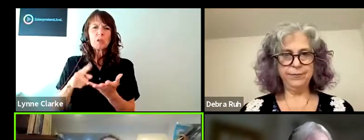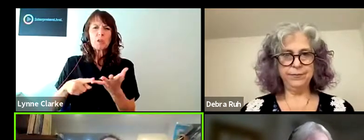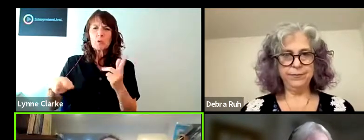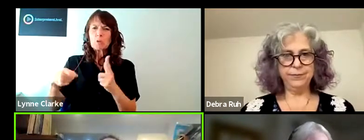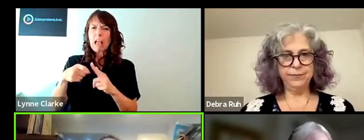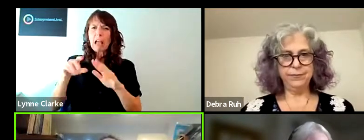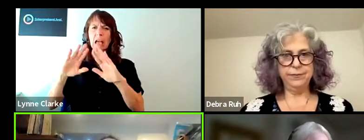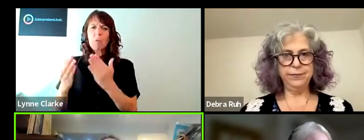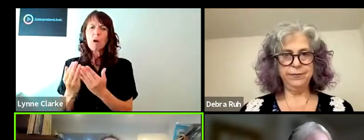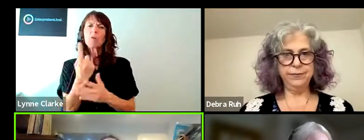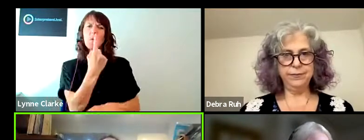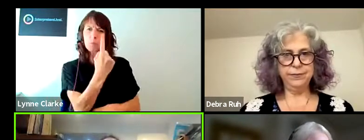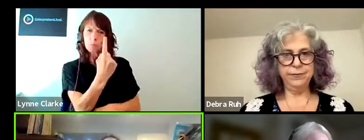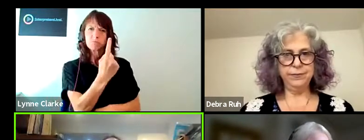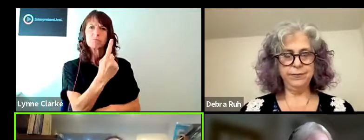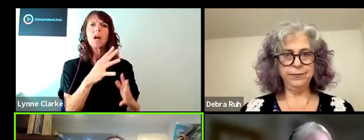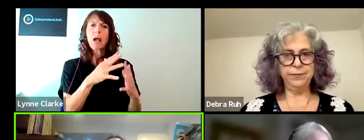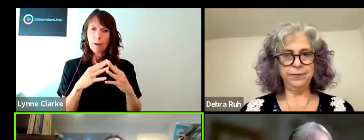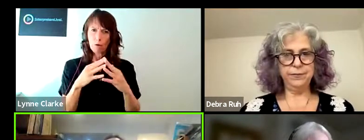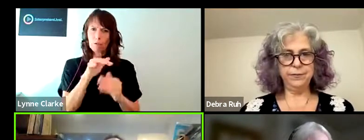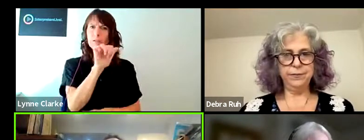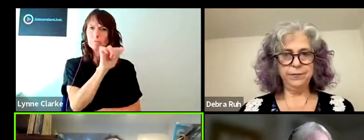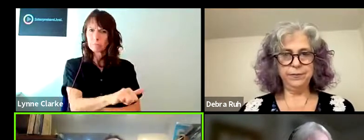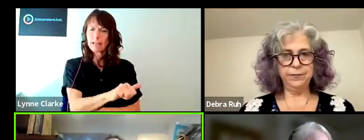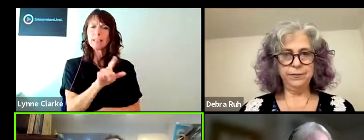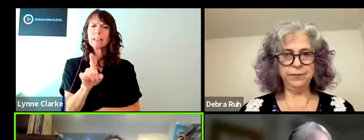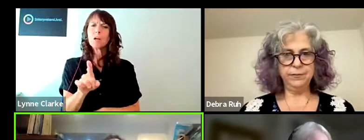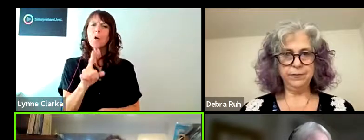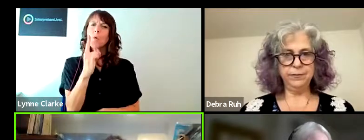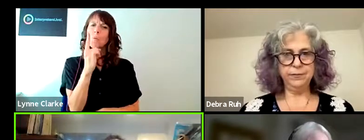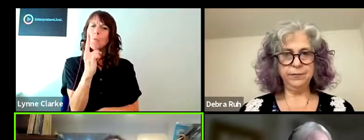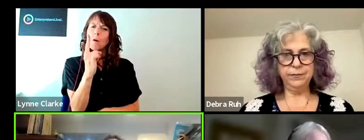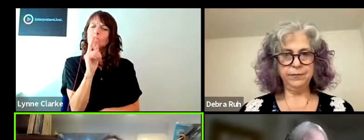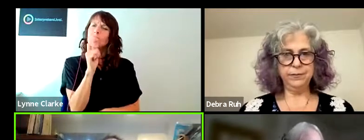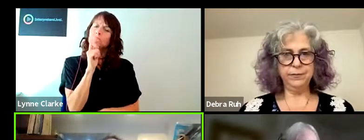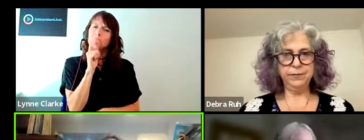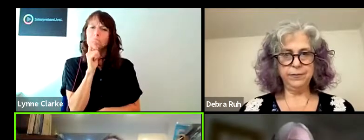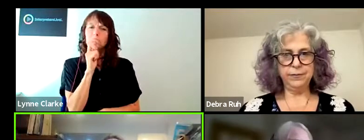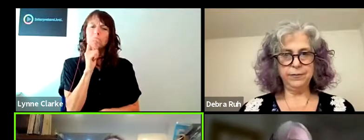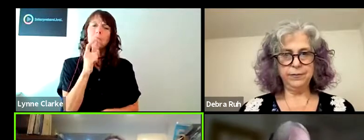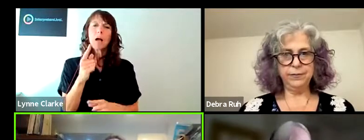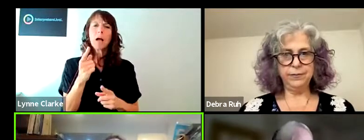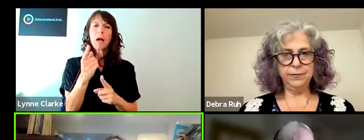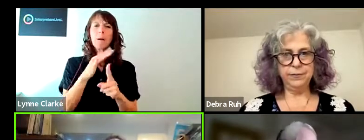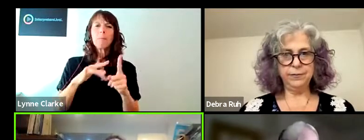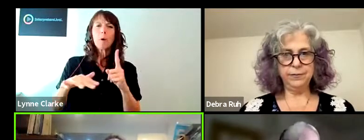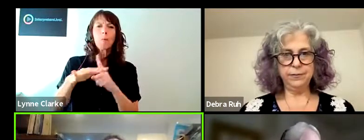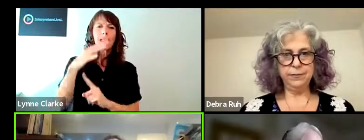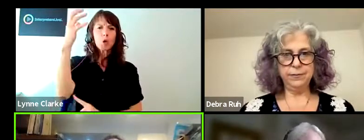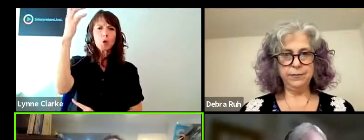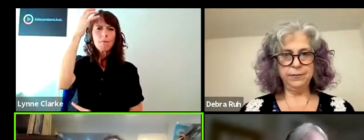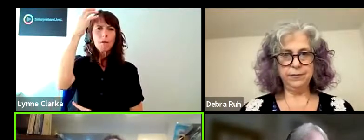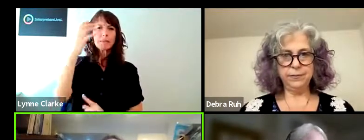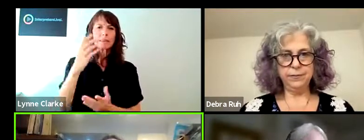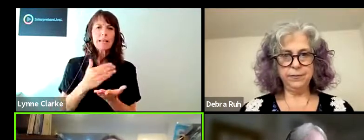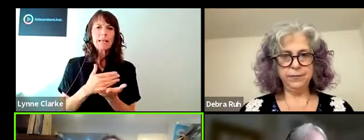one exception to that is the public sector in the UK, because we now have the public sector website